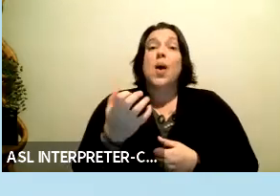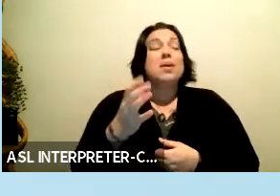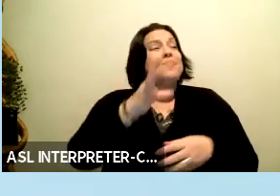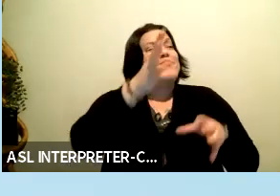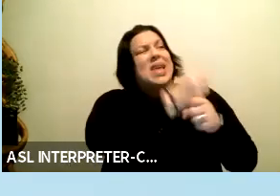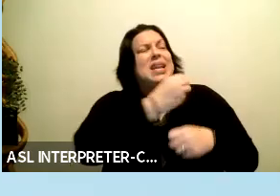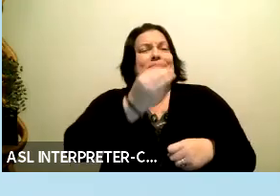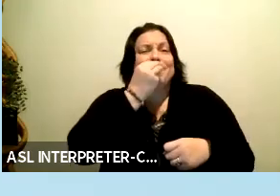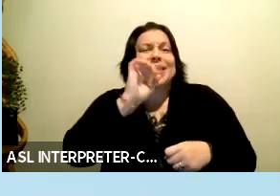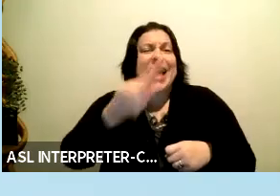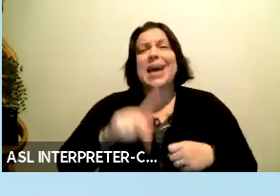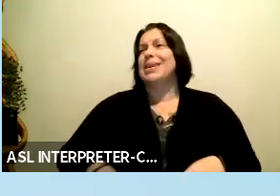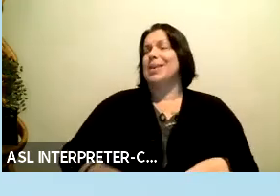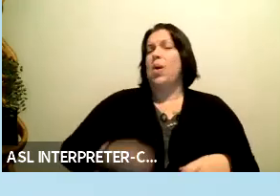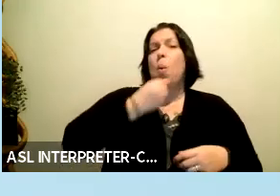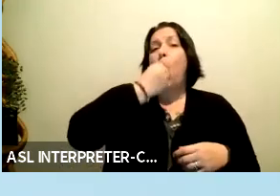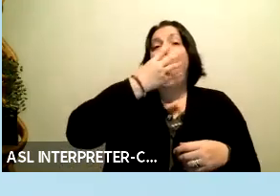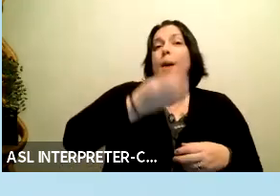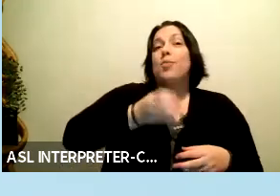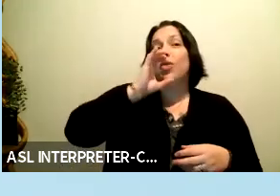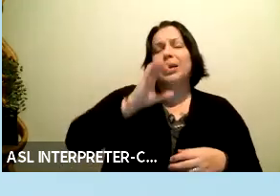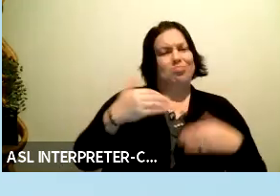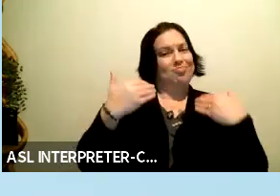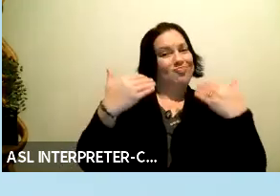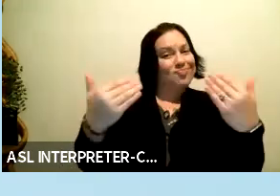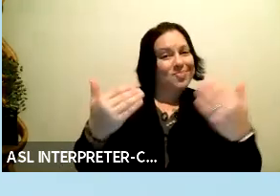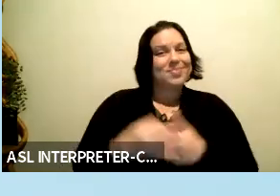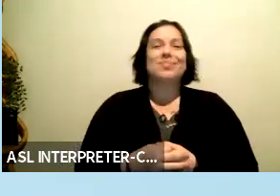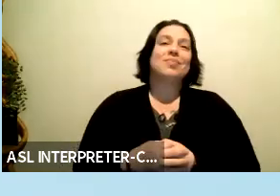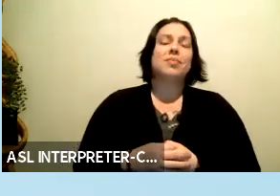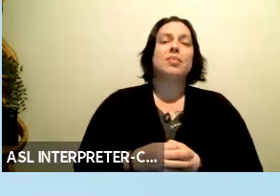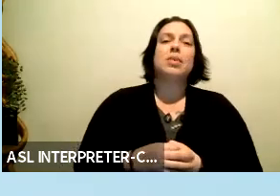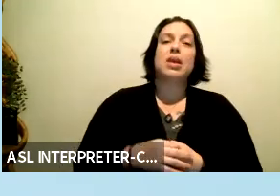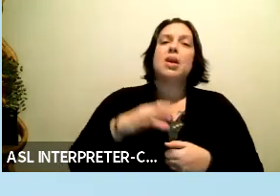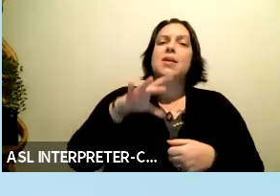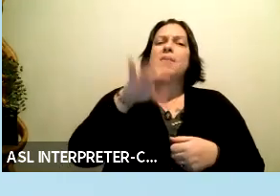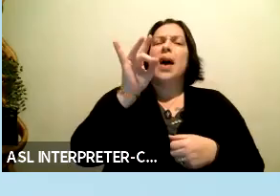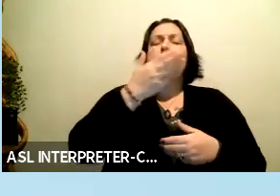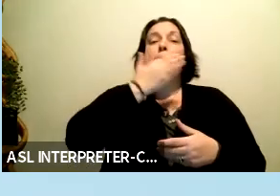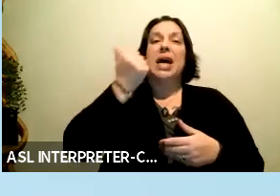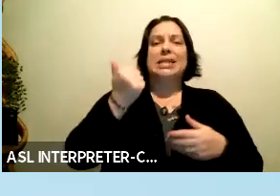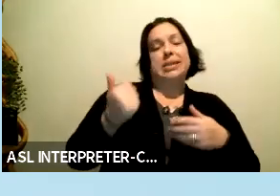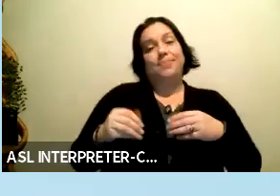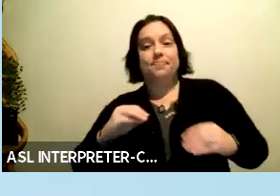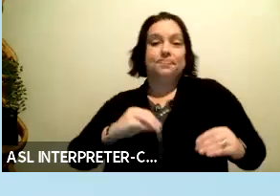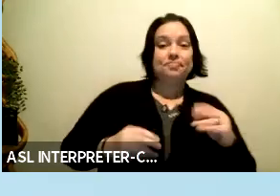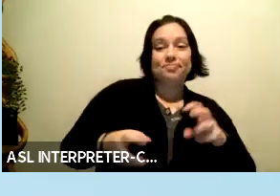feel free. Find a listening posture that works best for you. Take a few minutes now or later